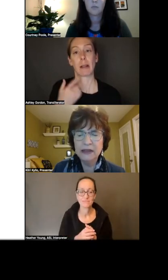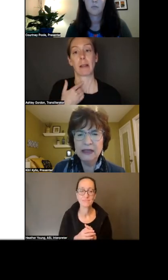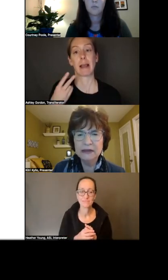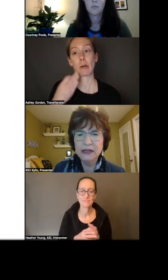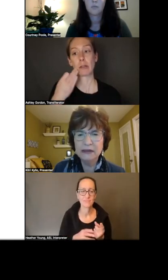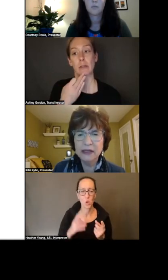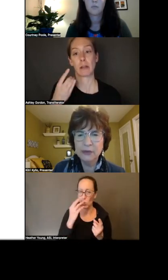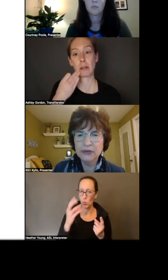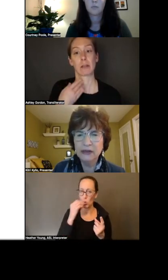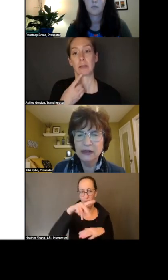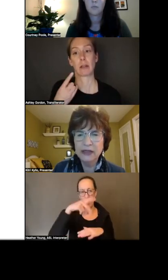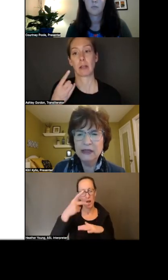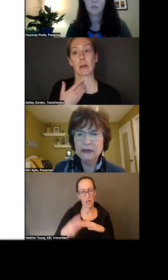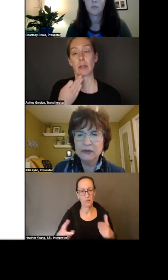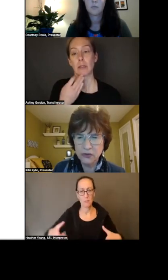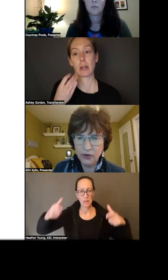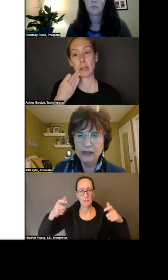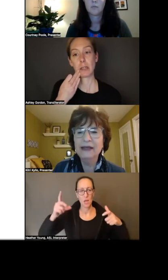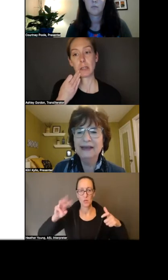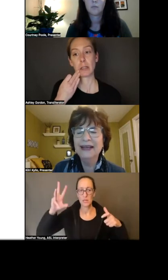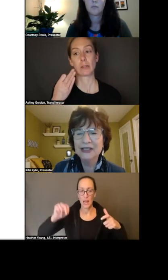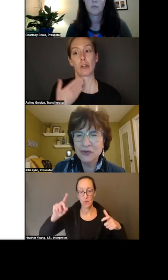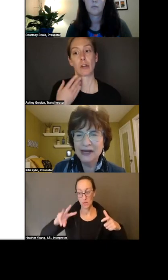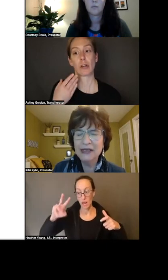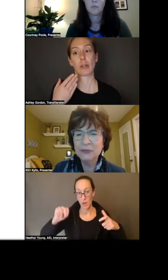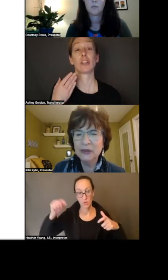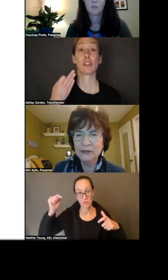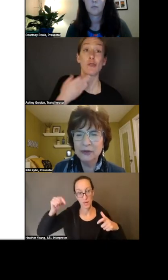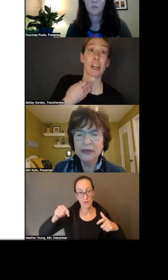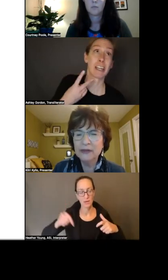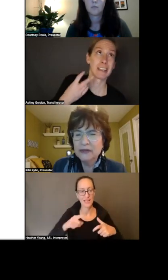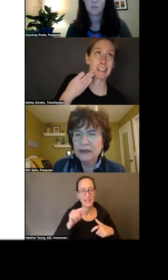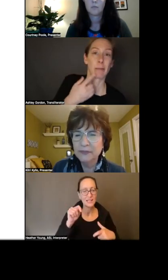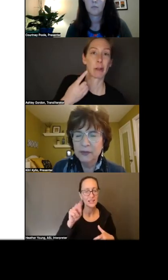"He is dead" Tao said. He starting, strating, he spelled it wrong but this is a,